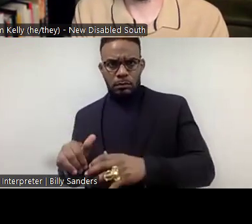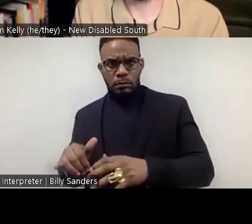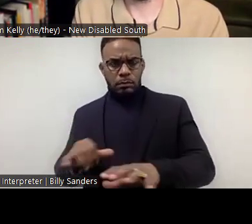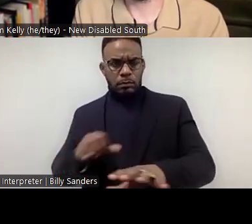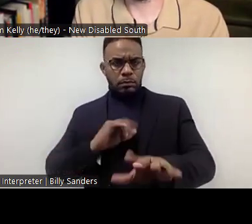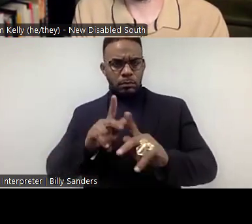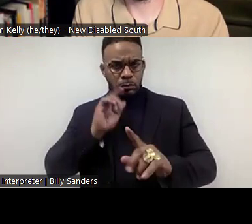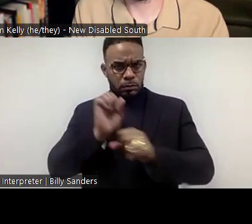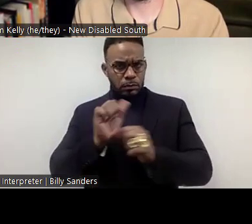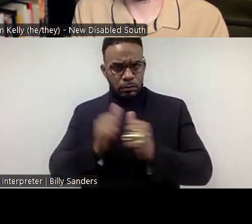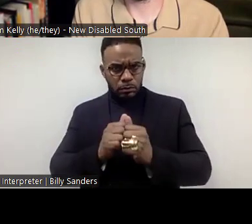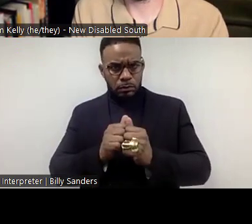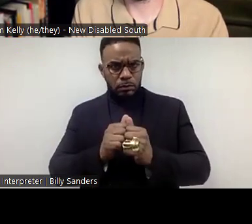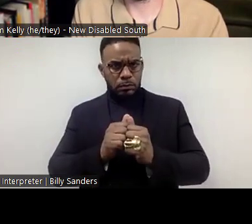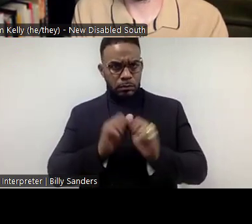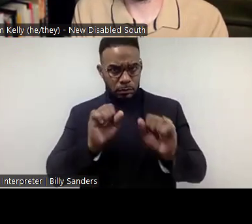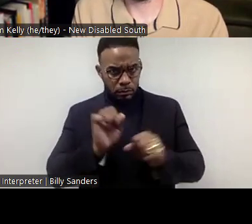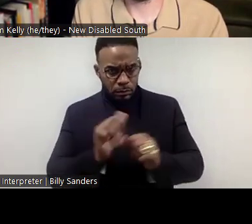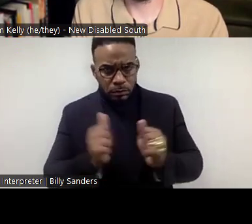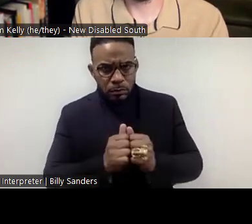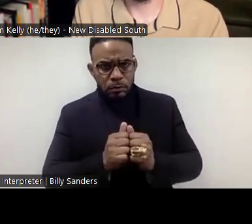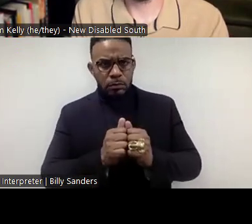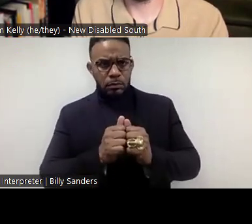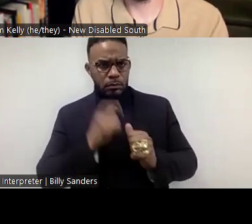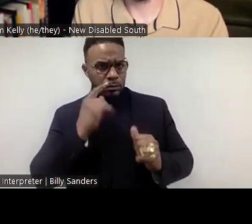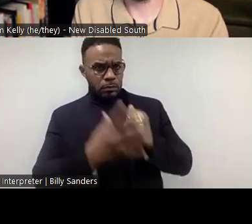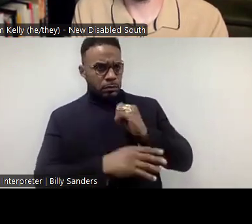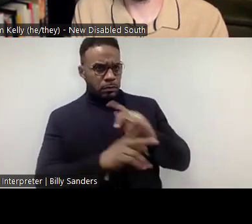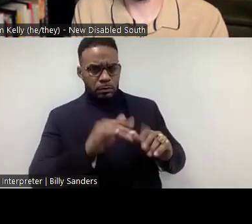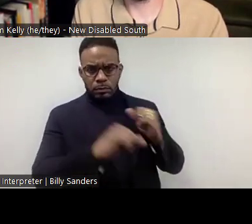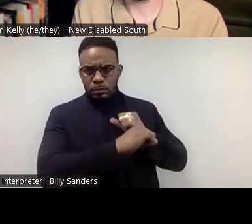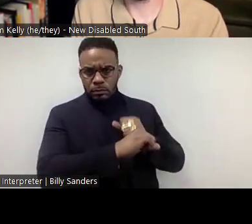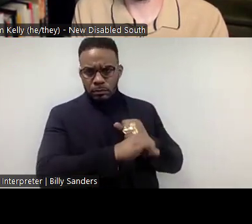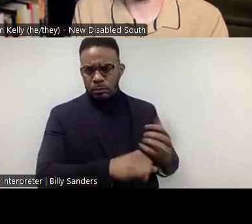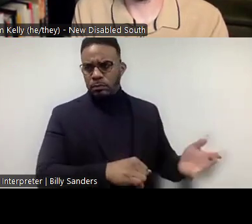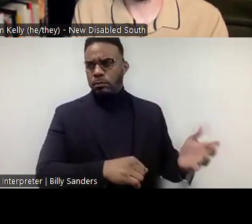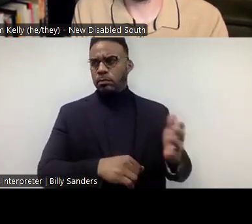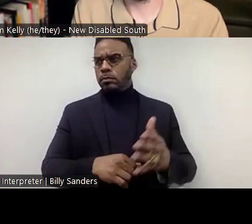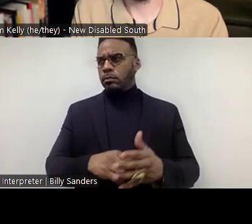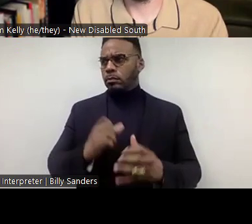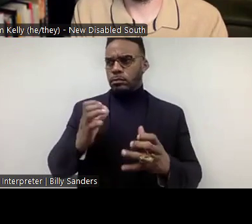building, never do it alone. And then talk of other groups that folks are working with and can work with. I see the